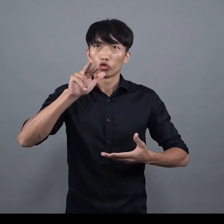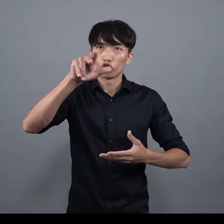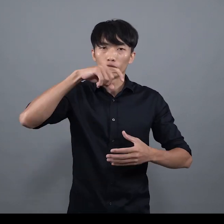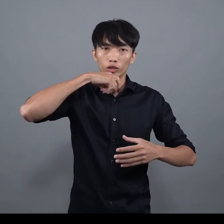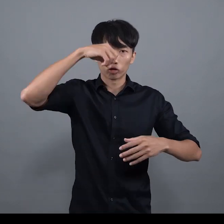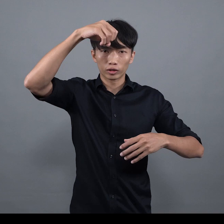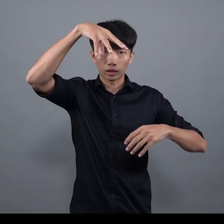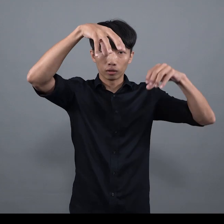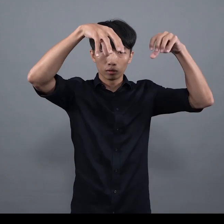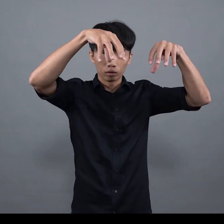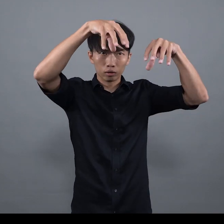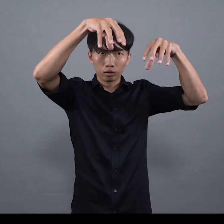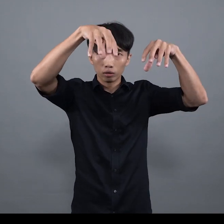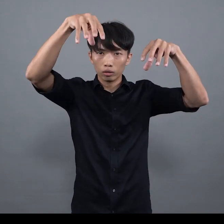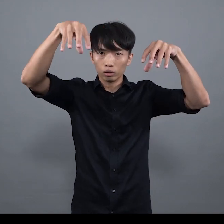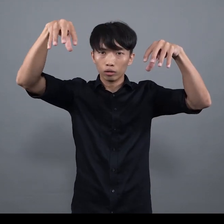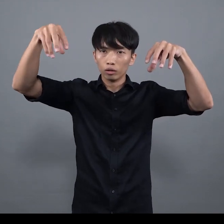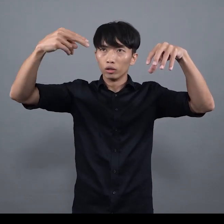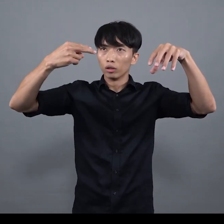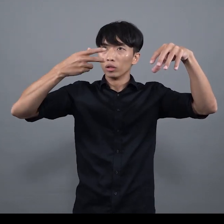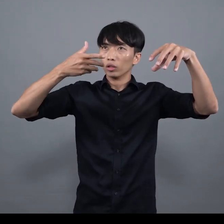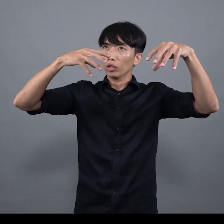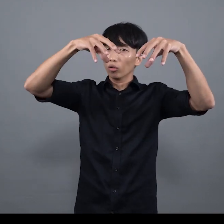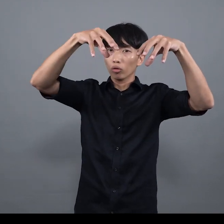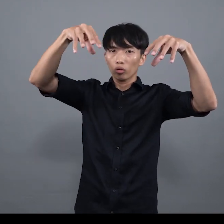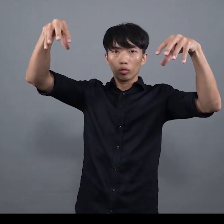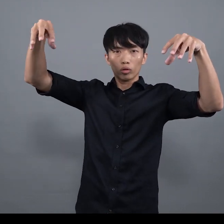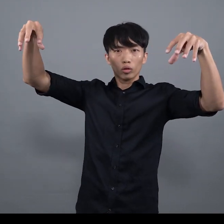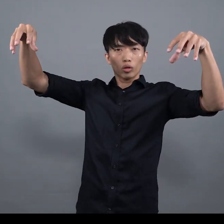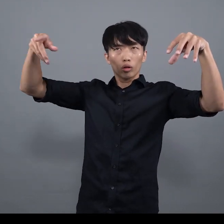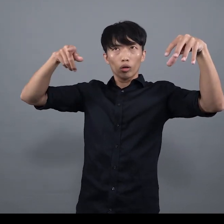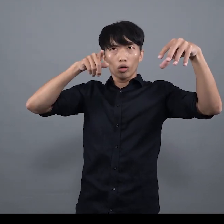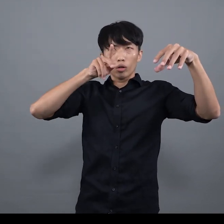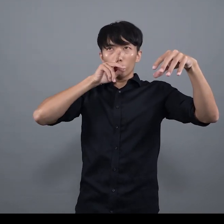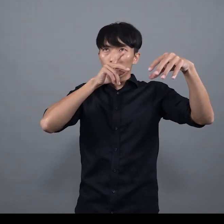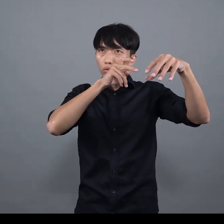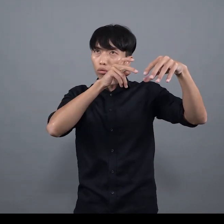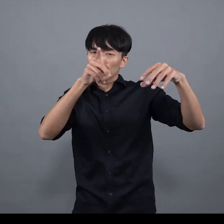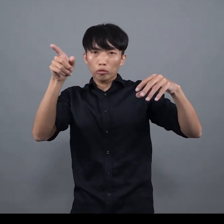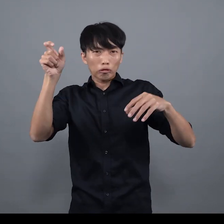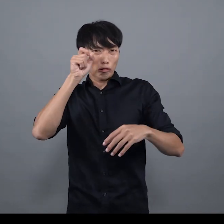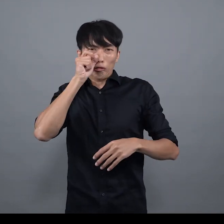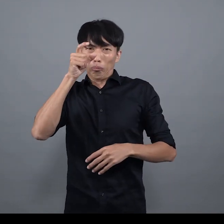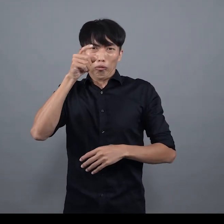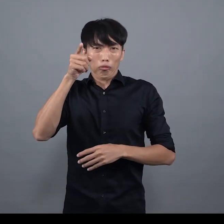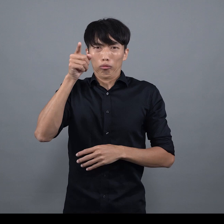Then, [Ingo Maurer’s] YaYaHo lights swam across the space I think this is a delicate balance